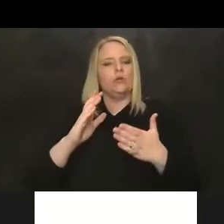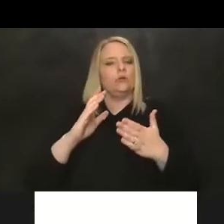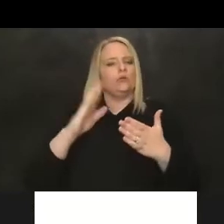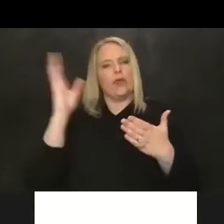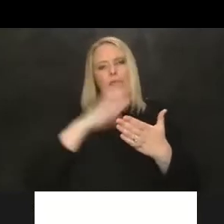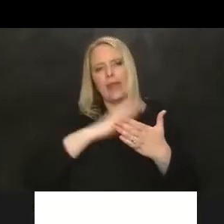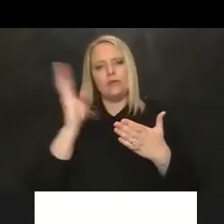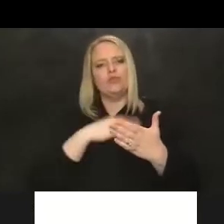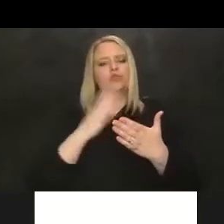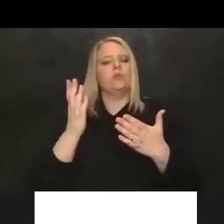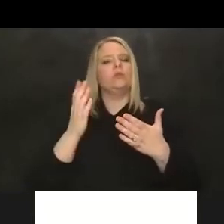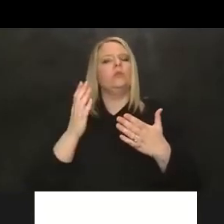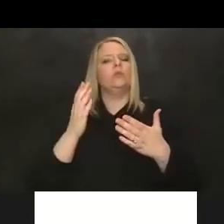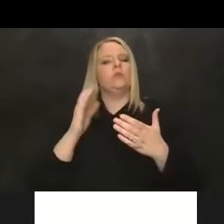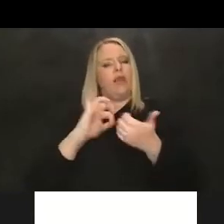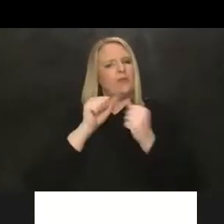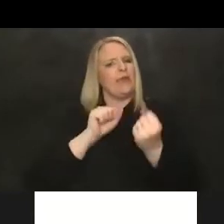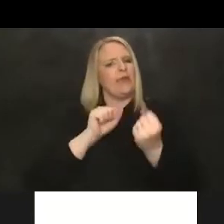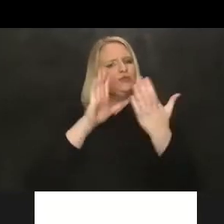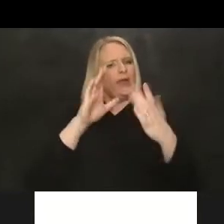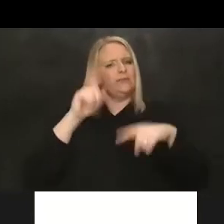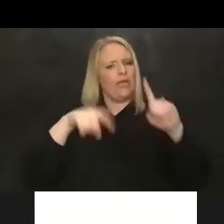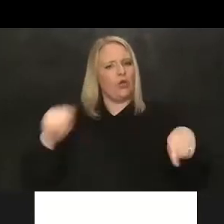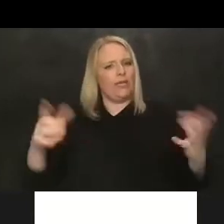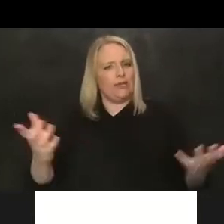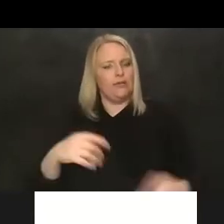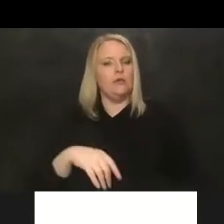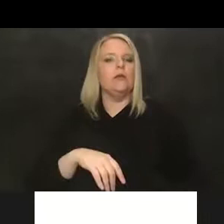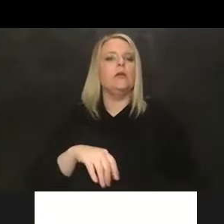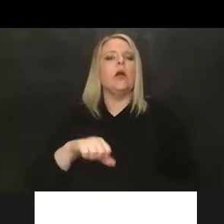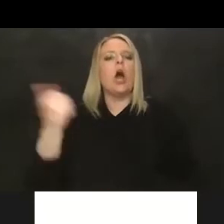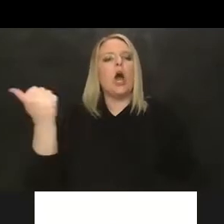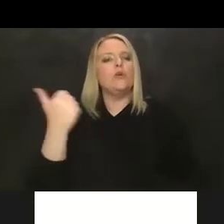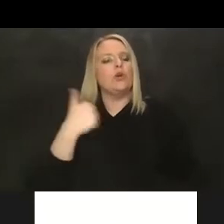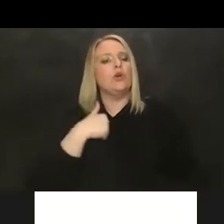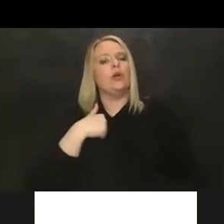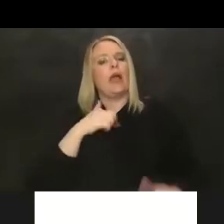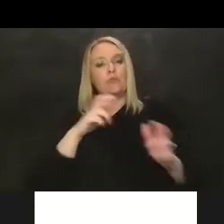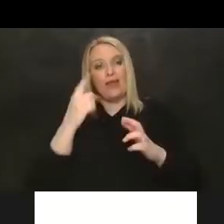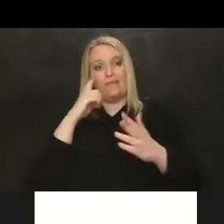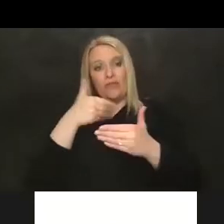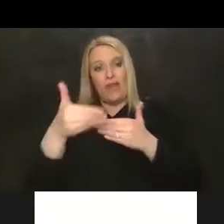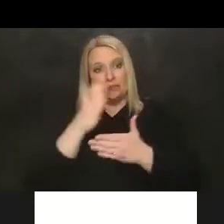work, and the other thing I'm doing is I'm getting ready for the next stage of my life and career,